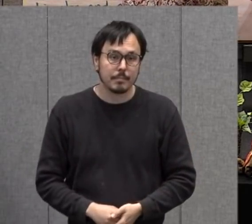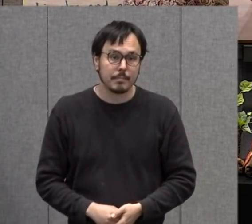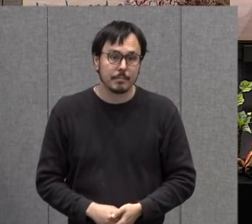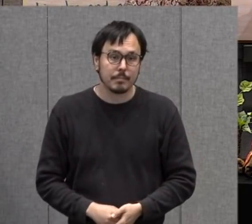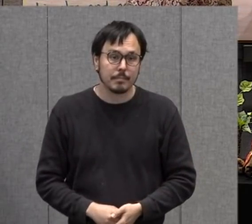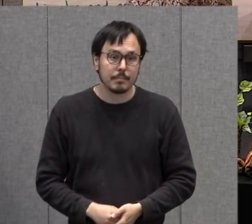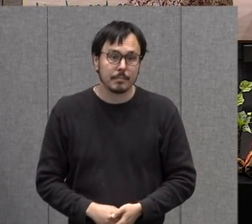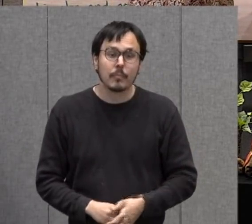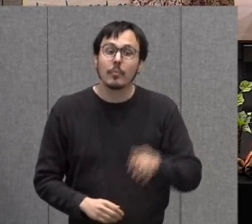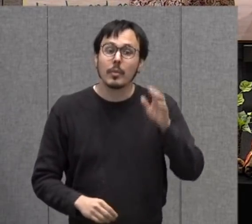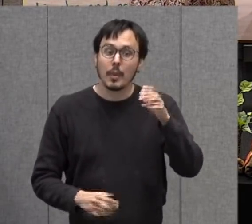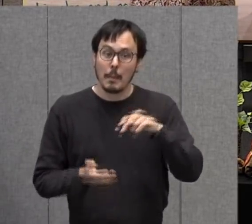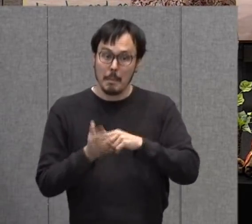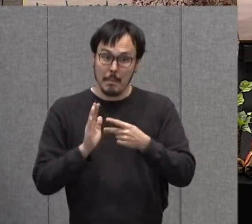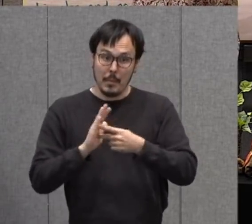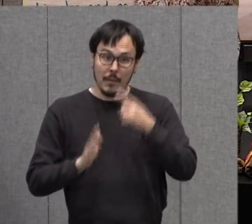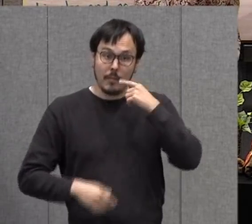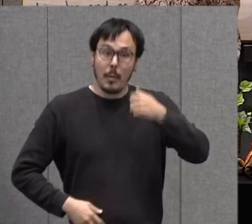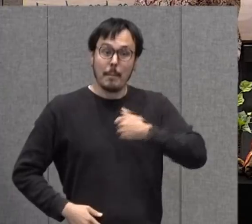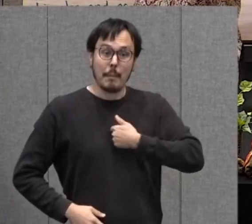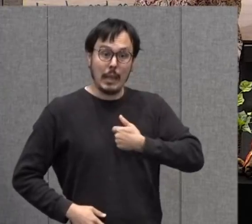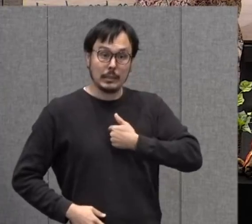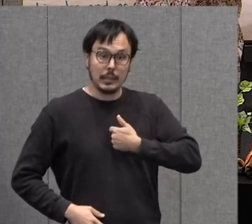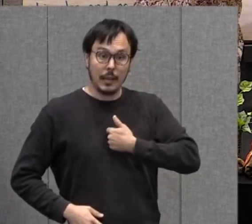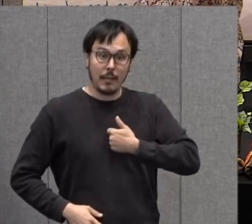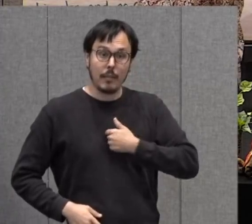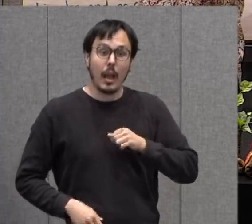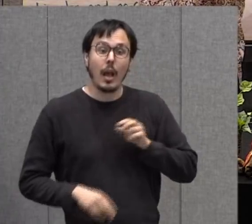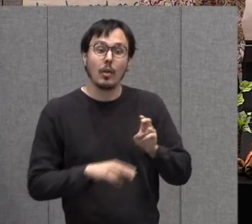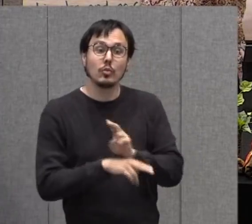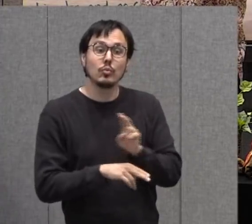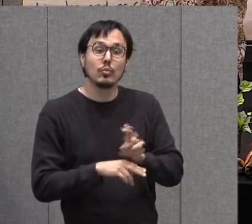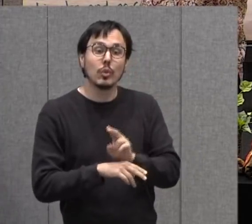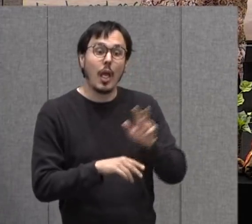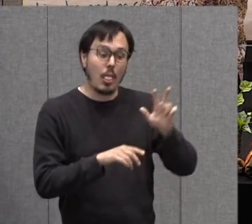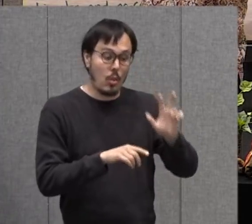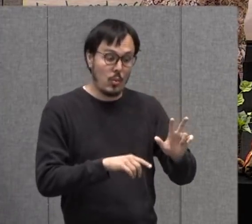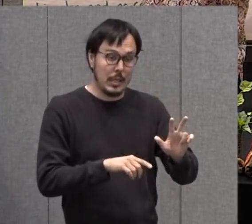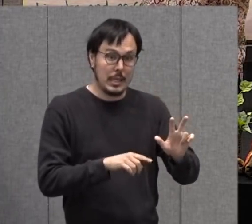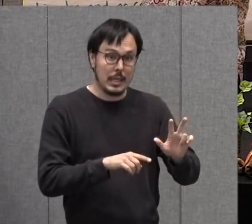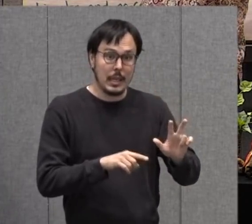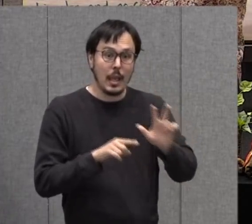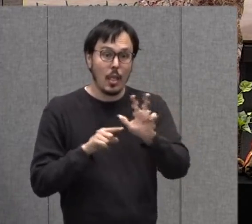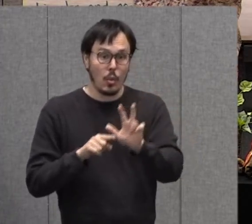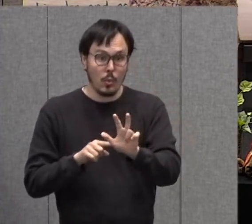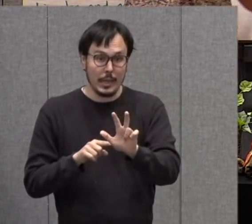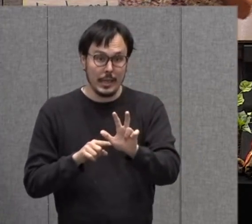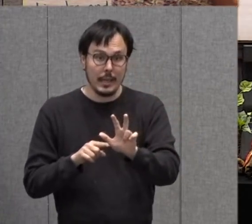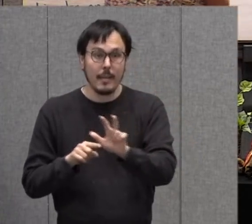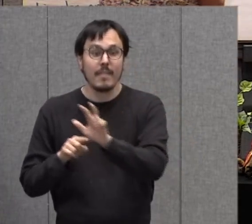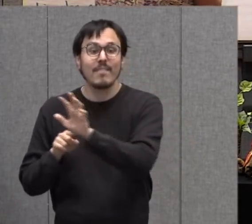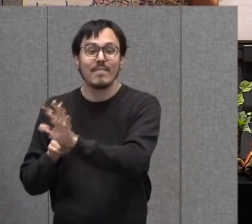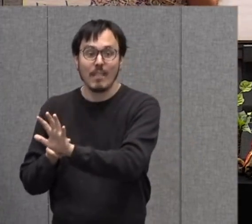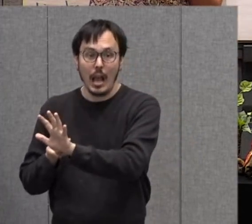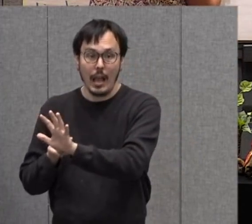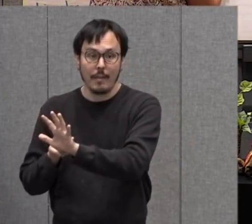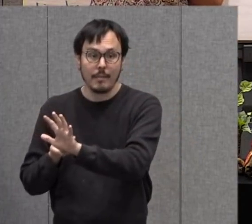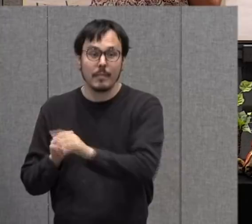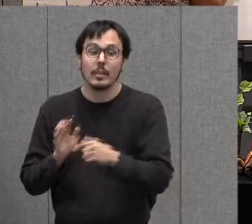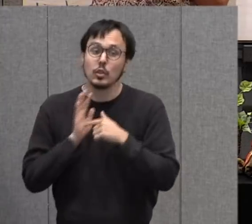So, for me, I took a three and a five so that helps me out that I had three and five spaces.